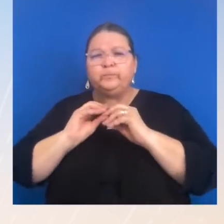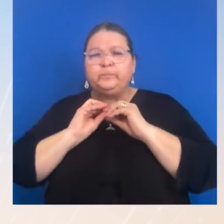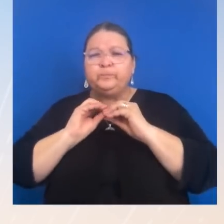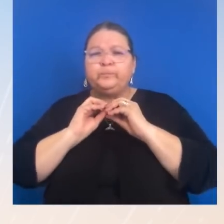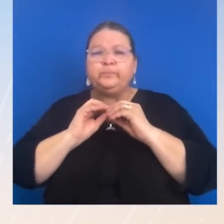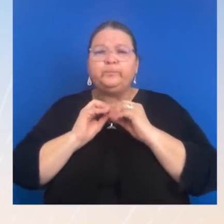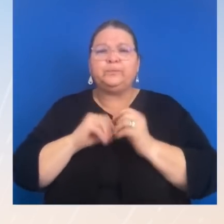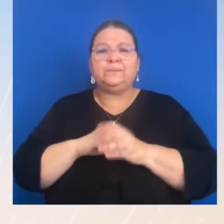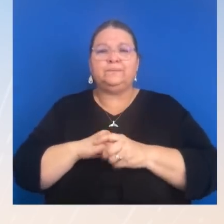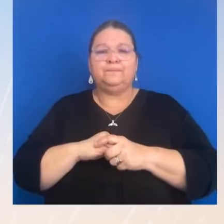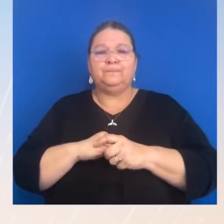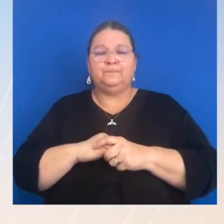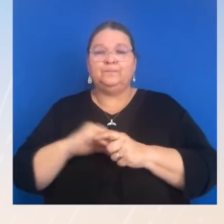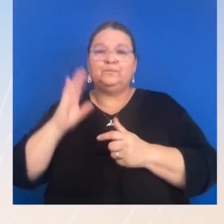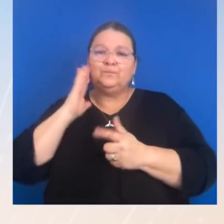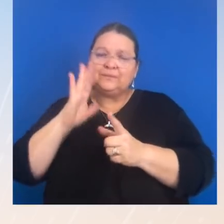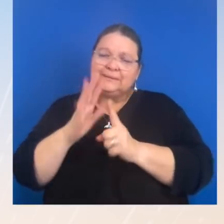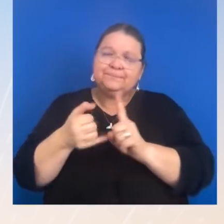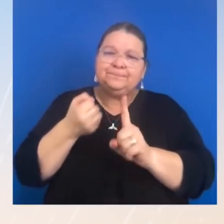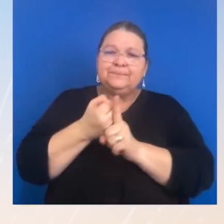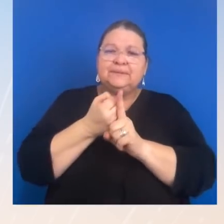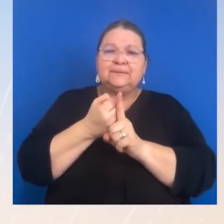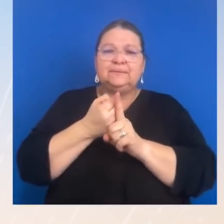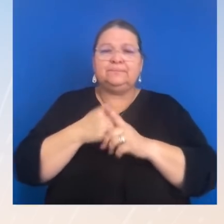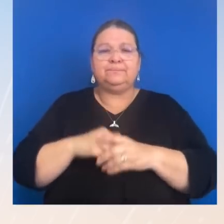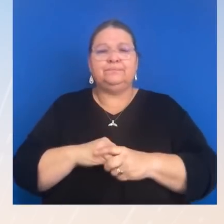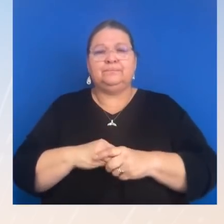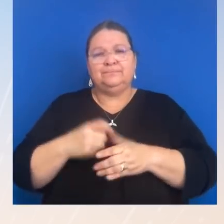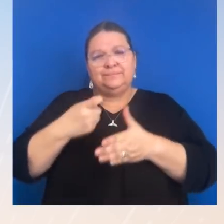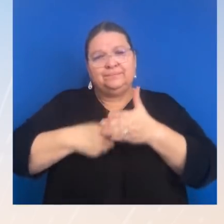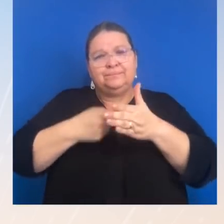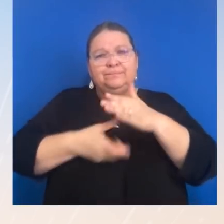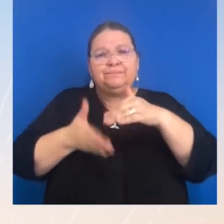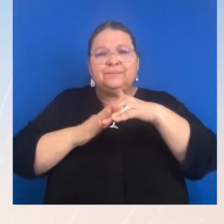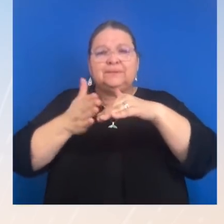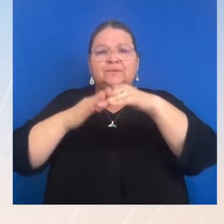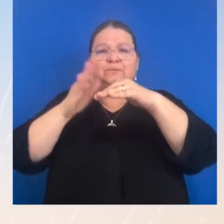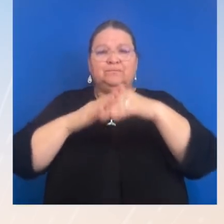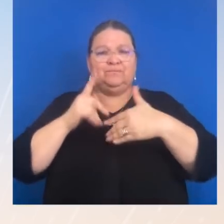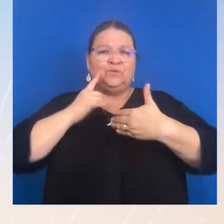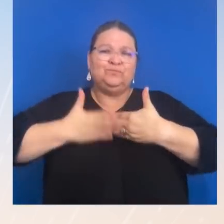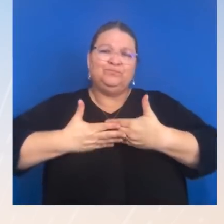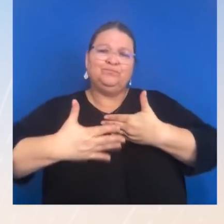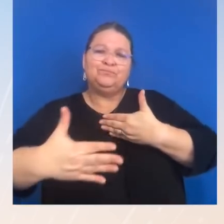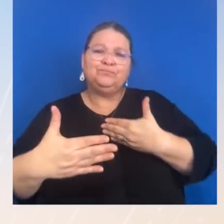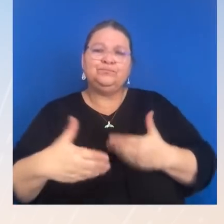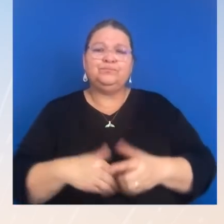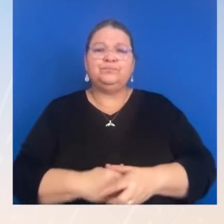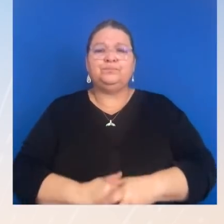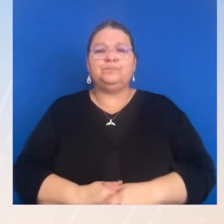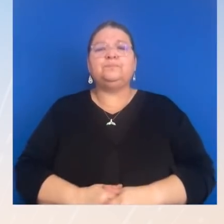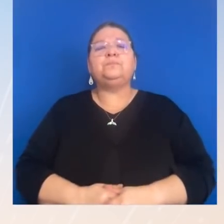I'm wondering what spillover effect you expect into the broader economy. So, do you expect that this increased inflation